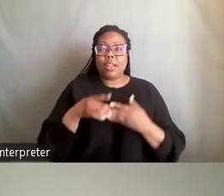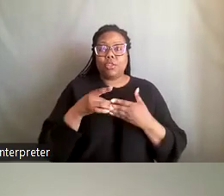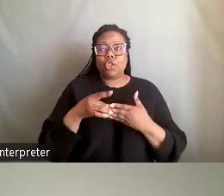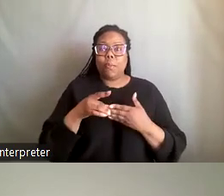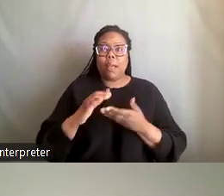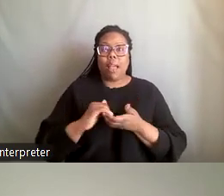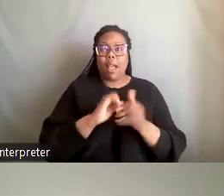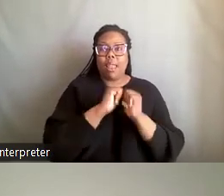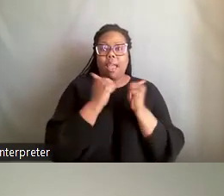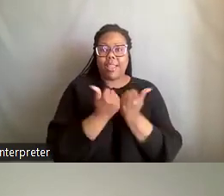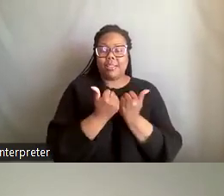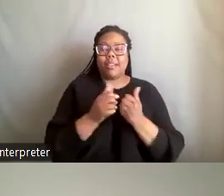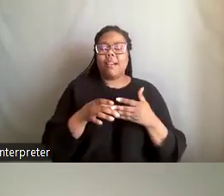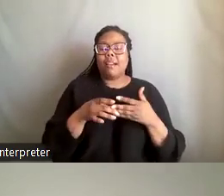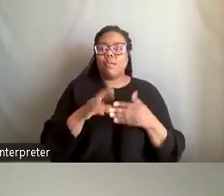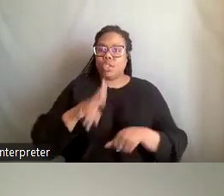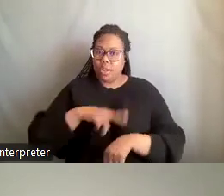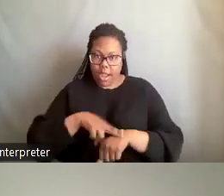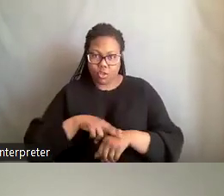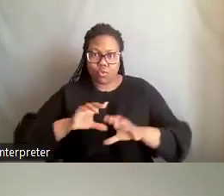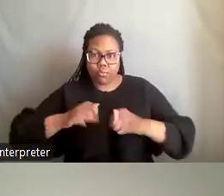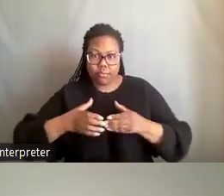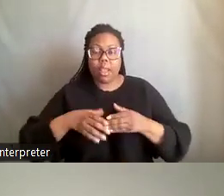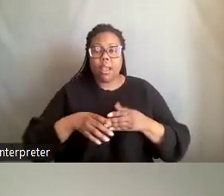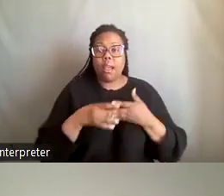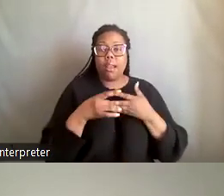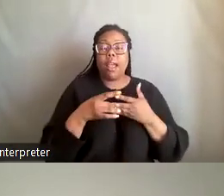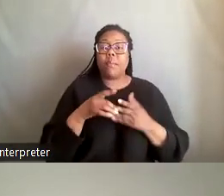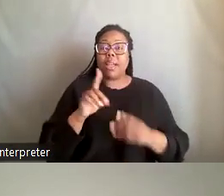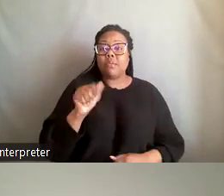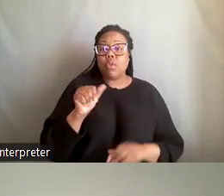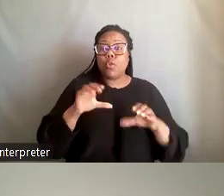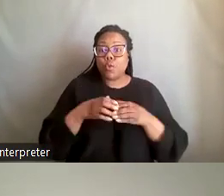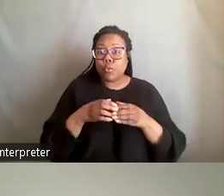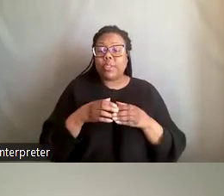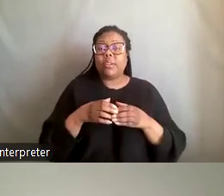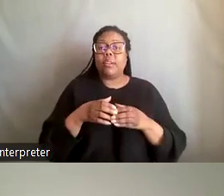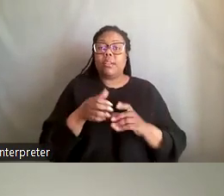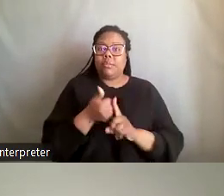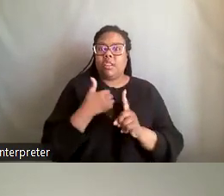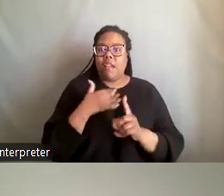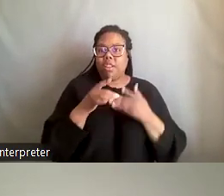Alliance, which is a national cross-disability coalition led by disability groups that are all run by people with